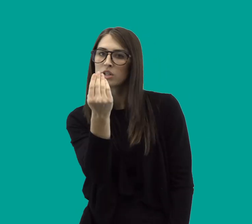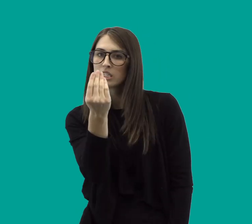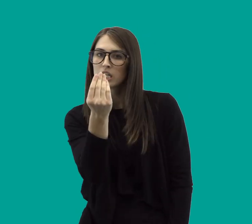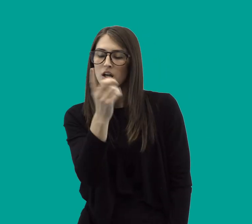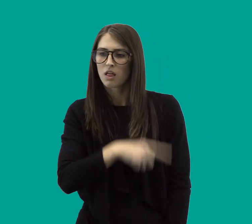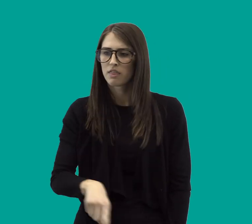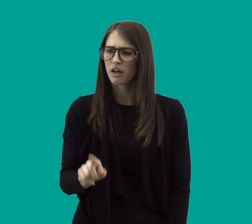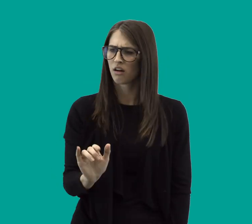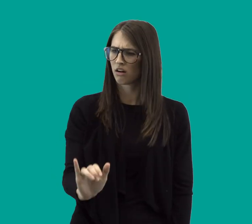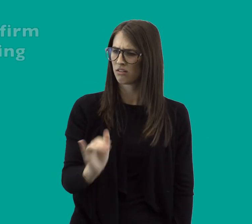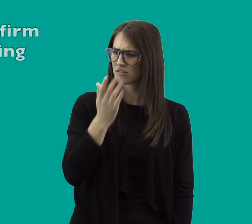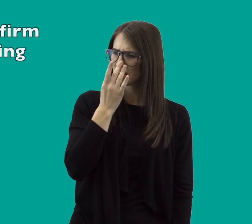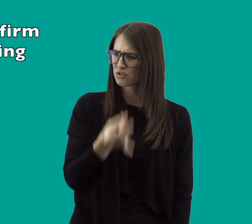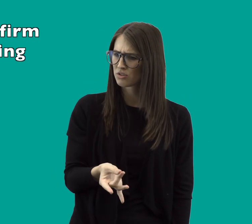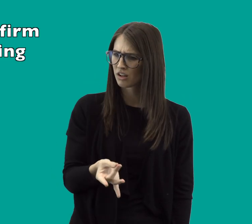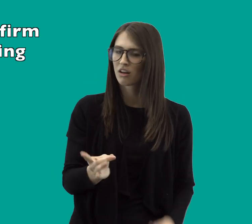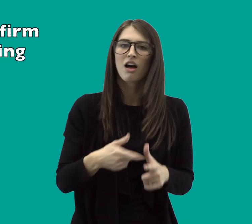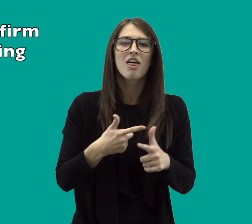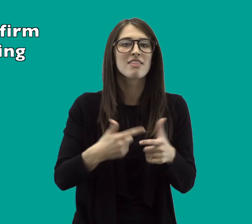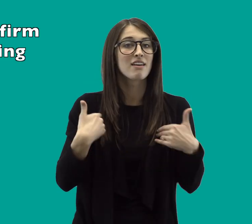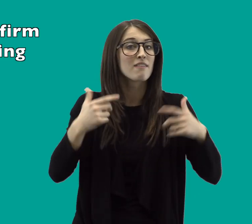3.14 and the students confirm their understanding